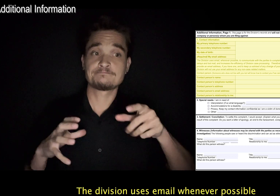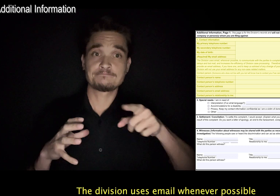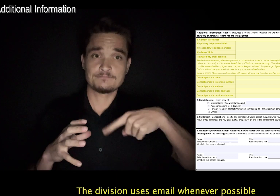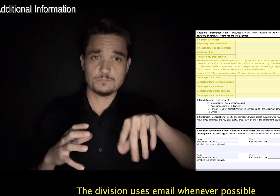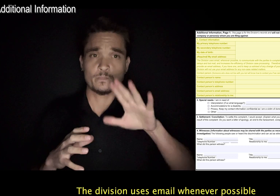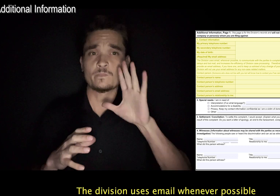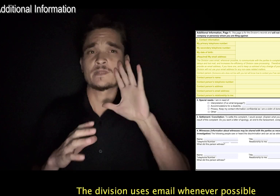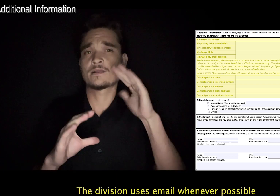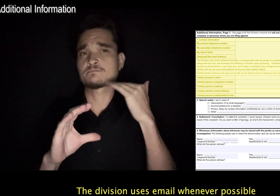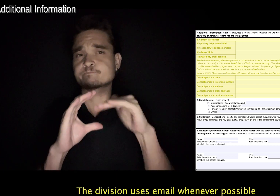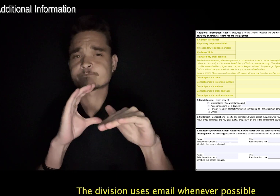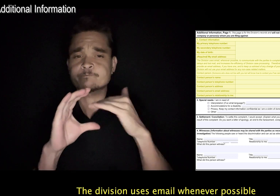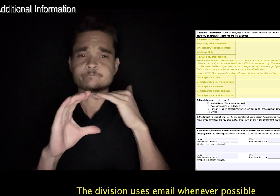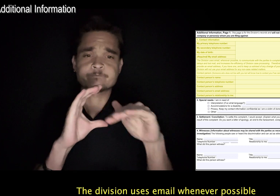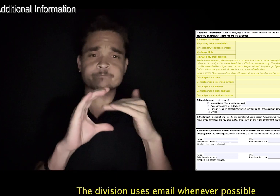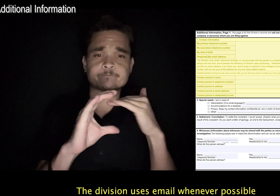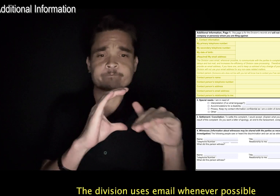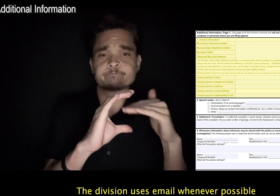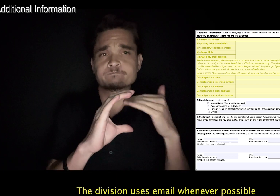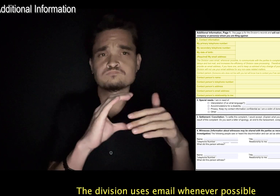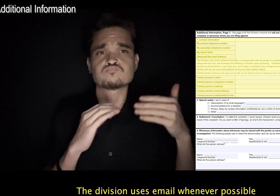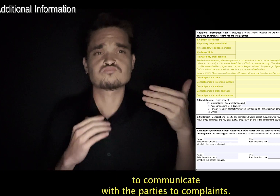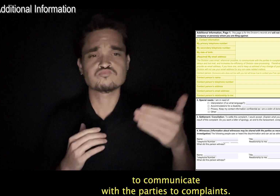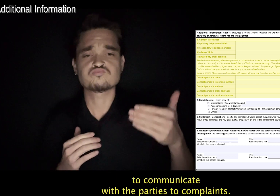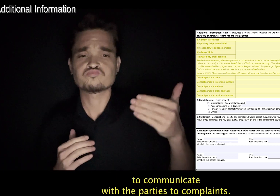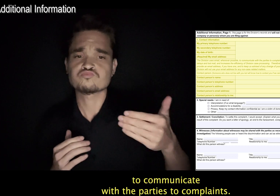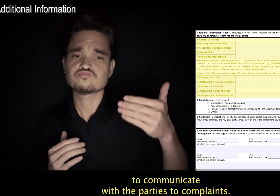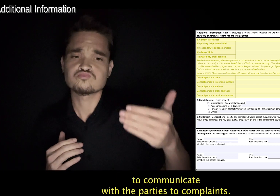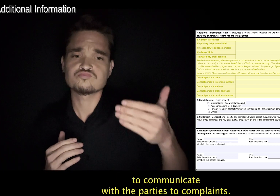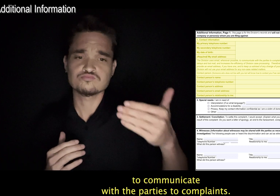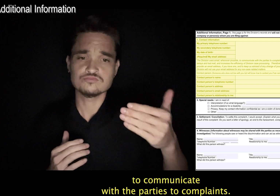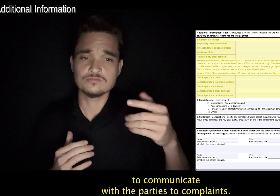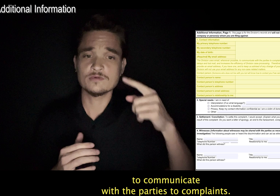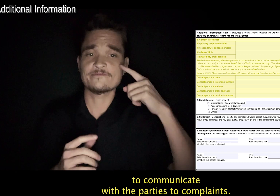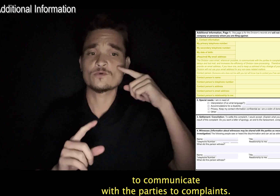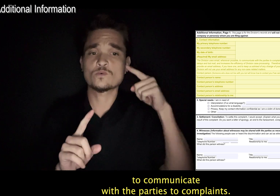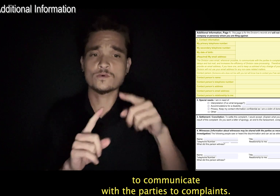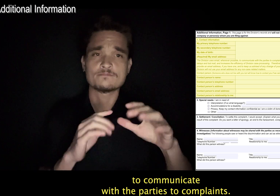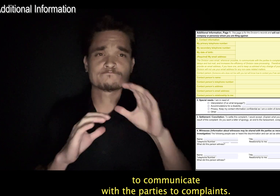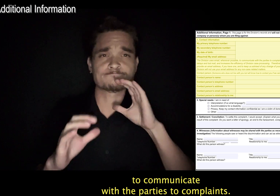The division uses email whenever possible to communicate with the parties to complaints.